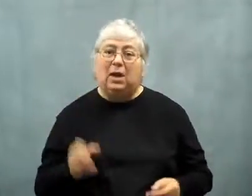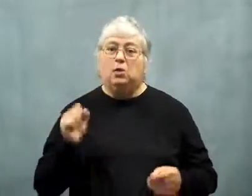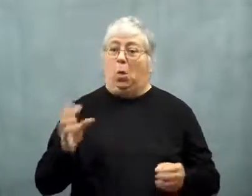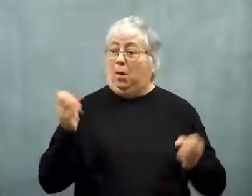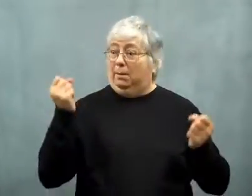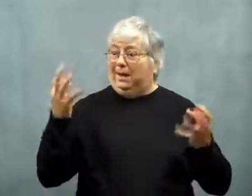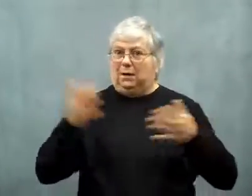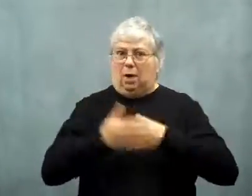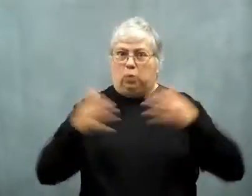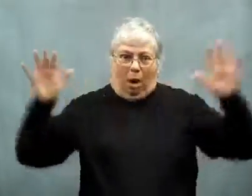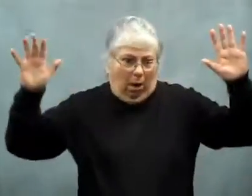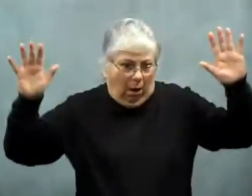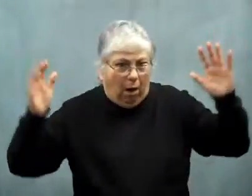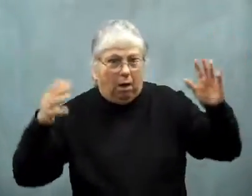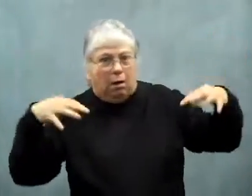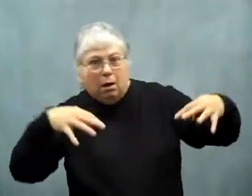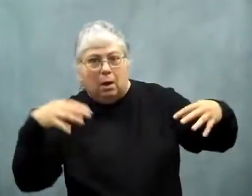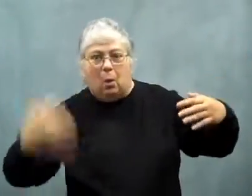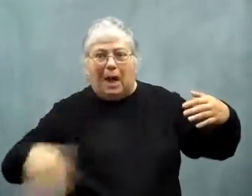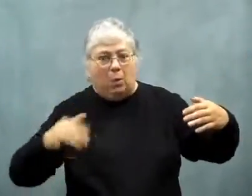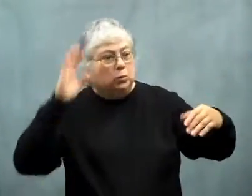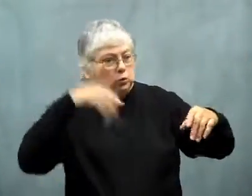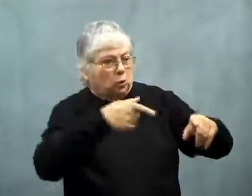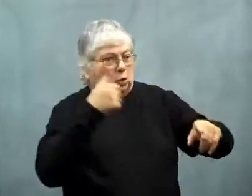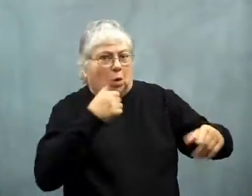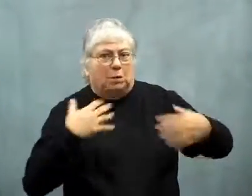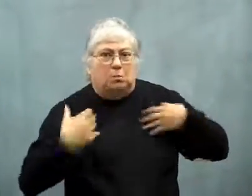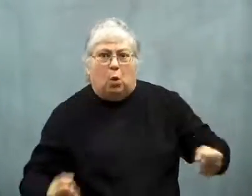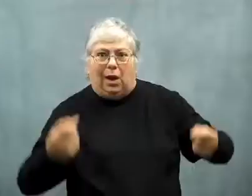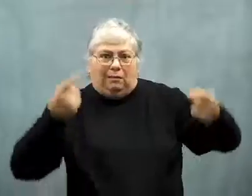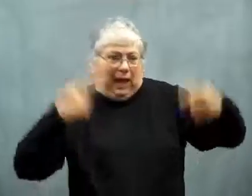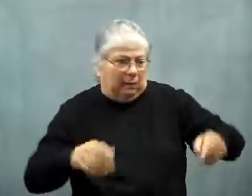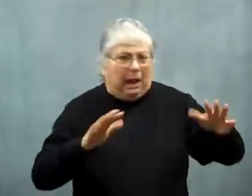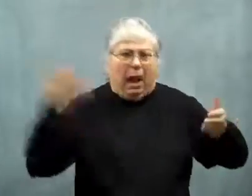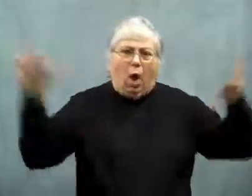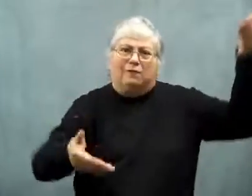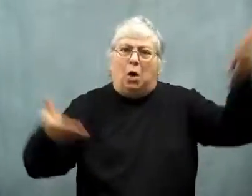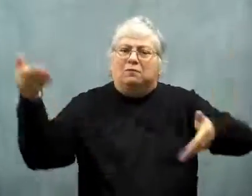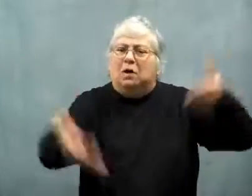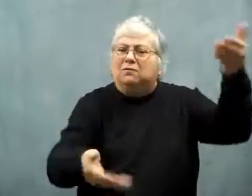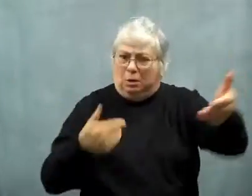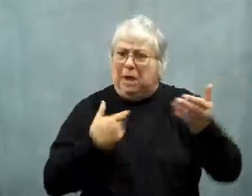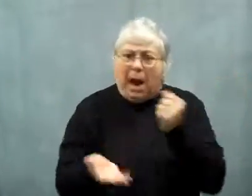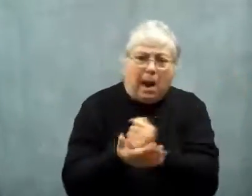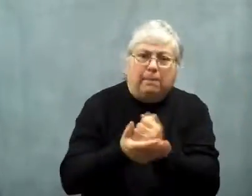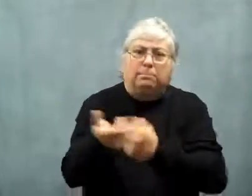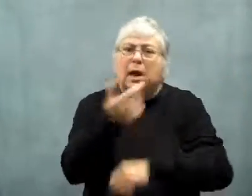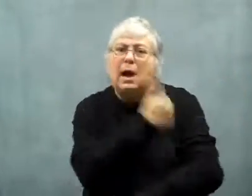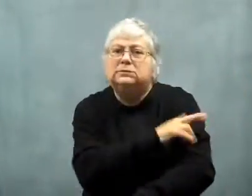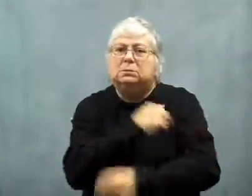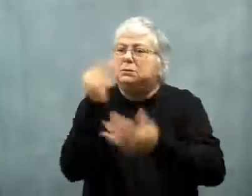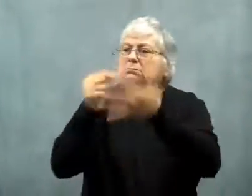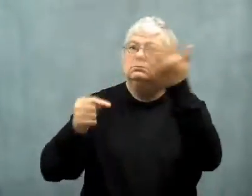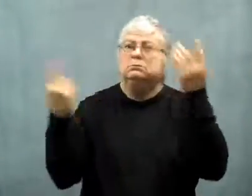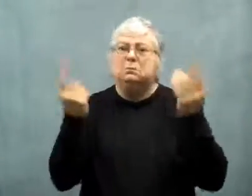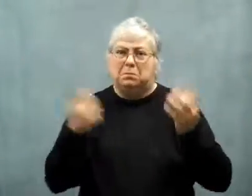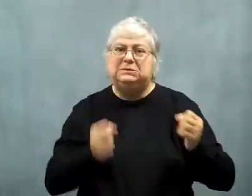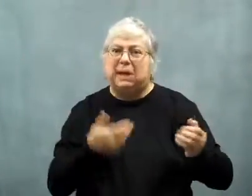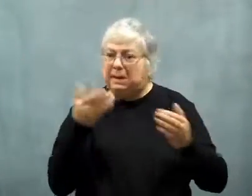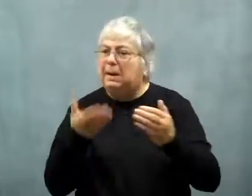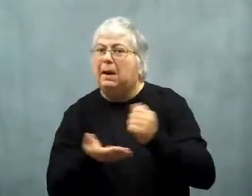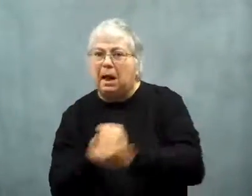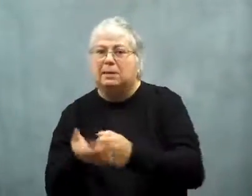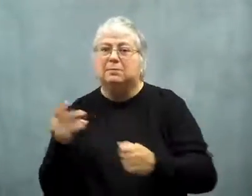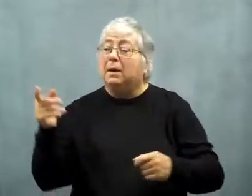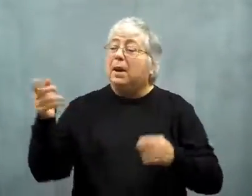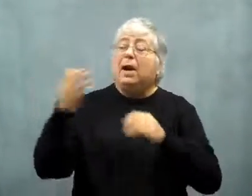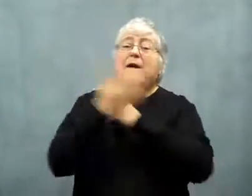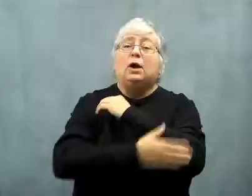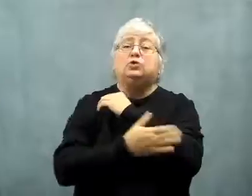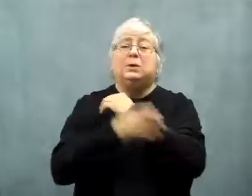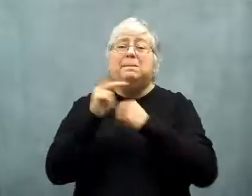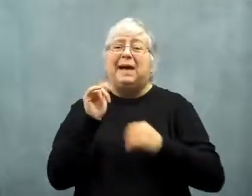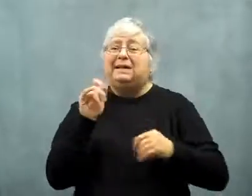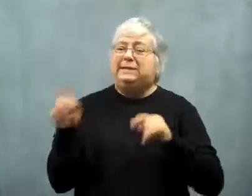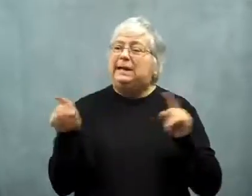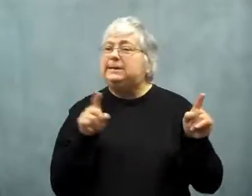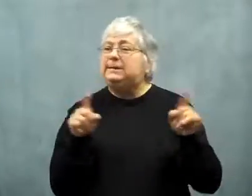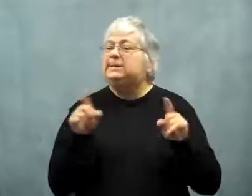This brave girl was the center of attention on the world stage.